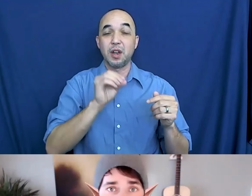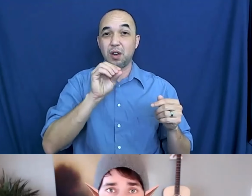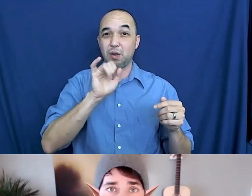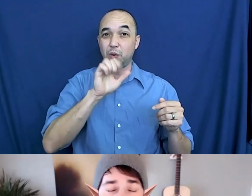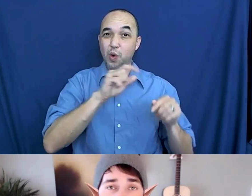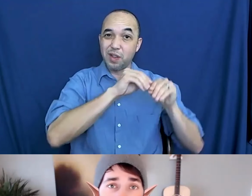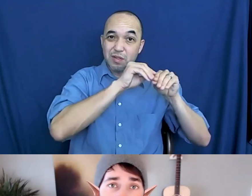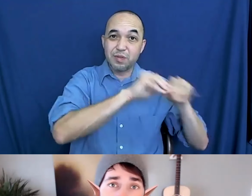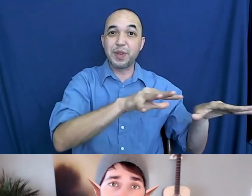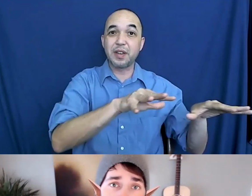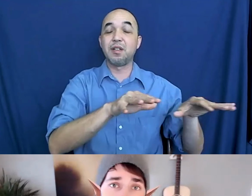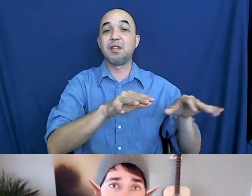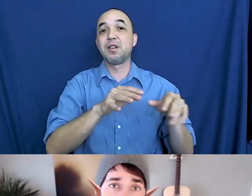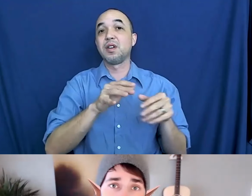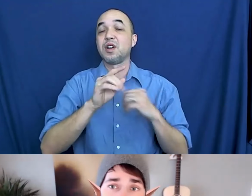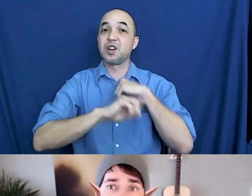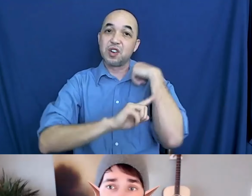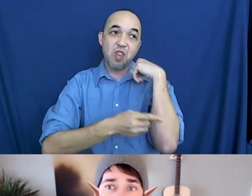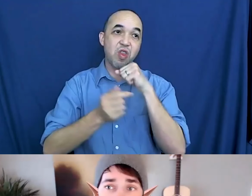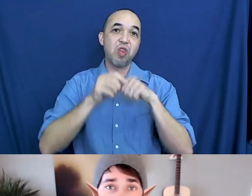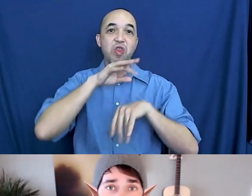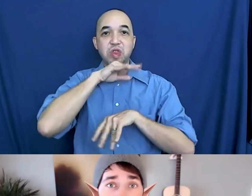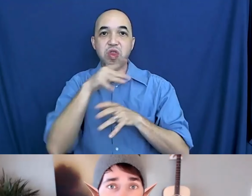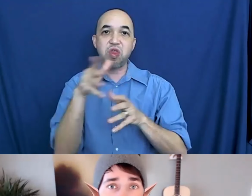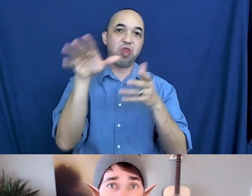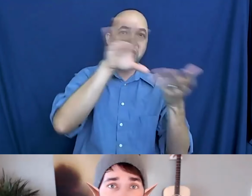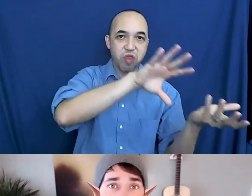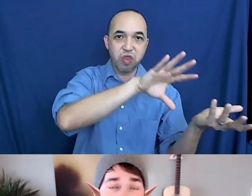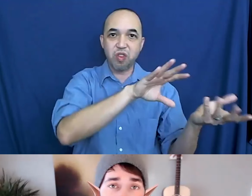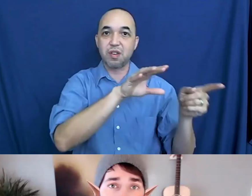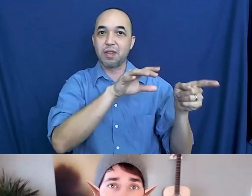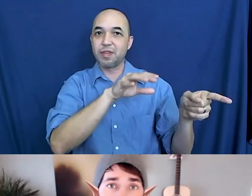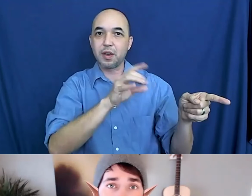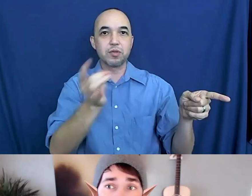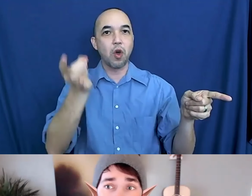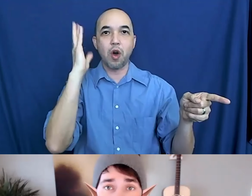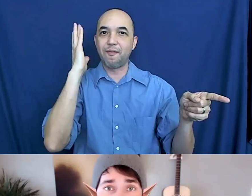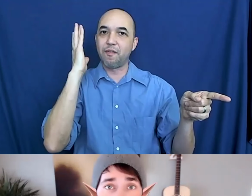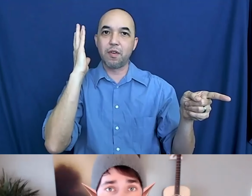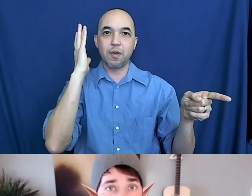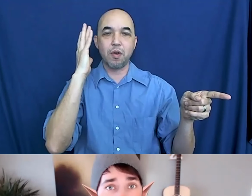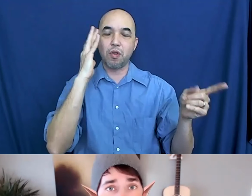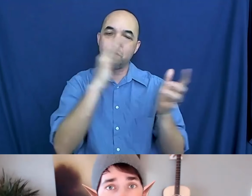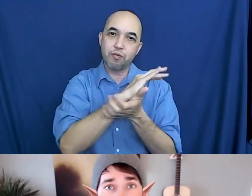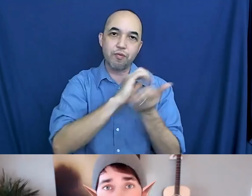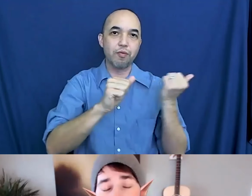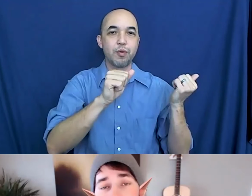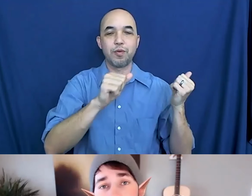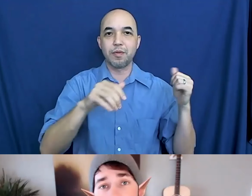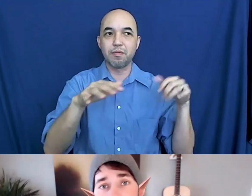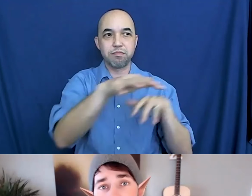THE OIL SUITE BILL -- THE OIL SPILL/DUMPING THERE HAS BEEN CATASTROPHIC. YOU WILL BE HELPING THOSE